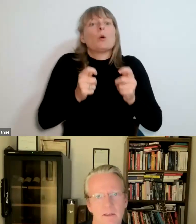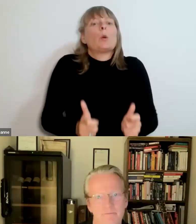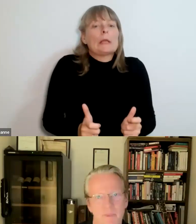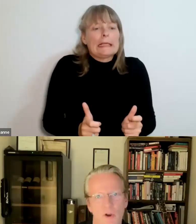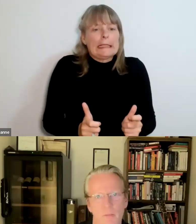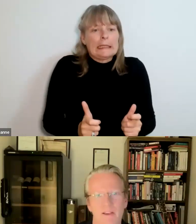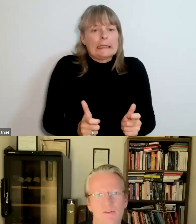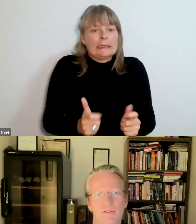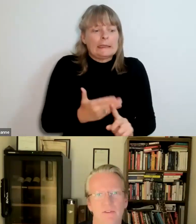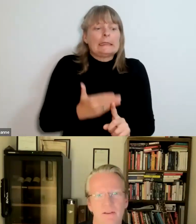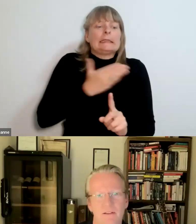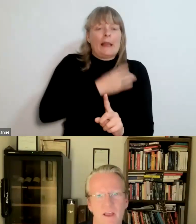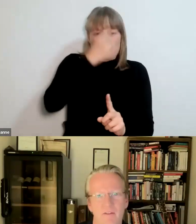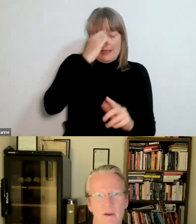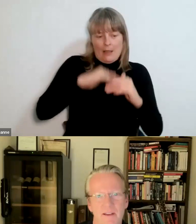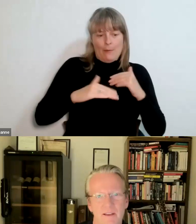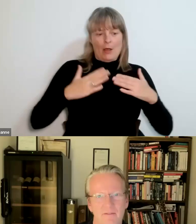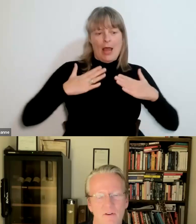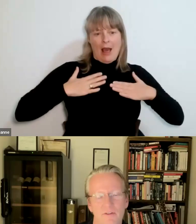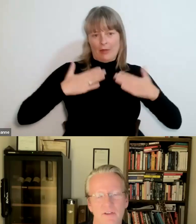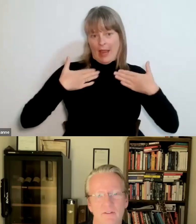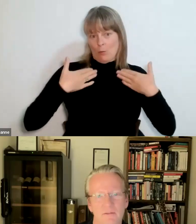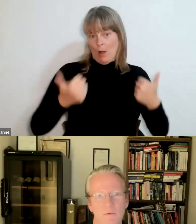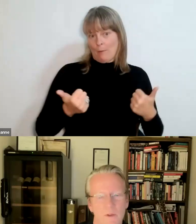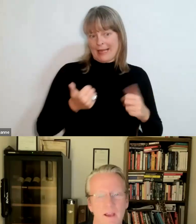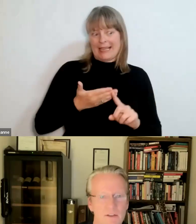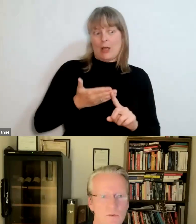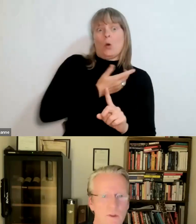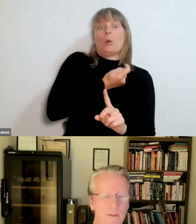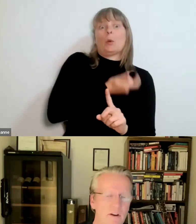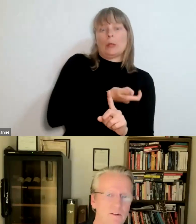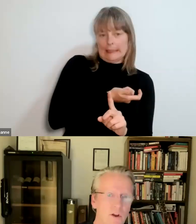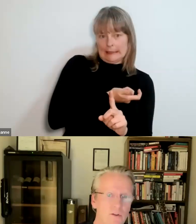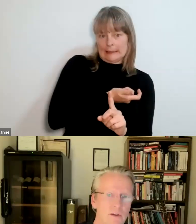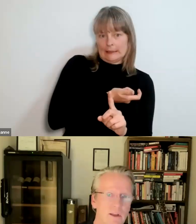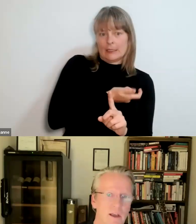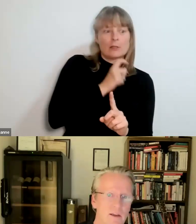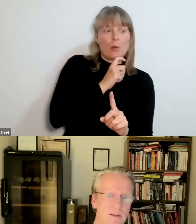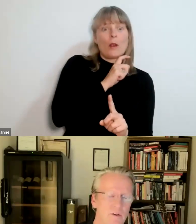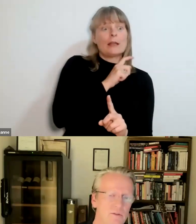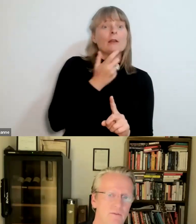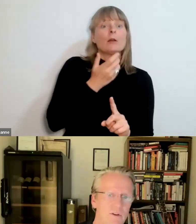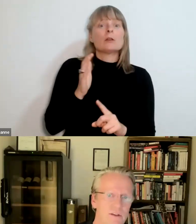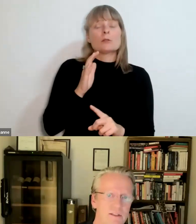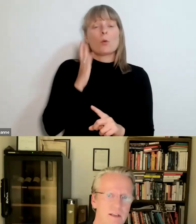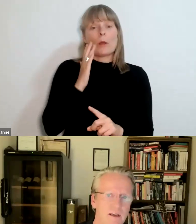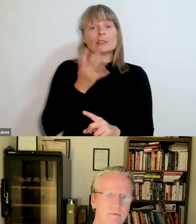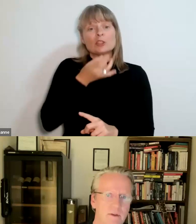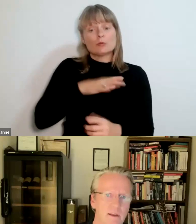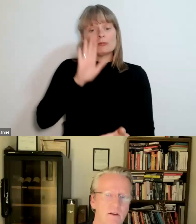That is exactly why we are talking about this model of health and well-being in schools early on, and making sure that